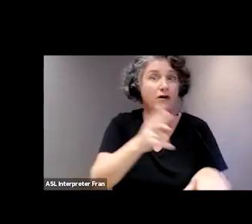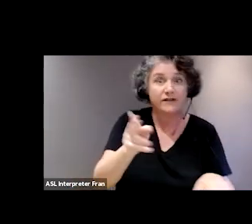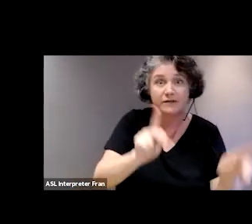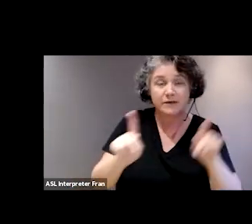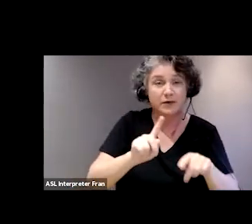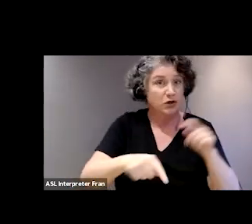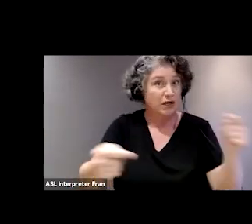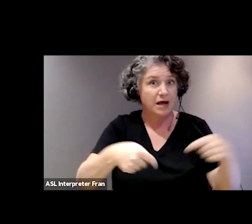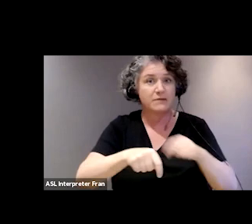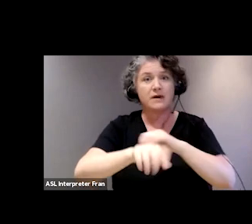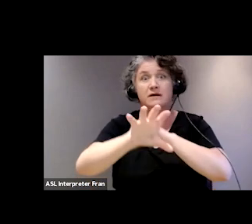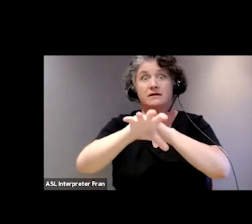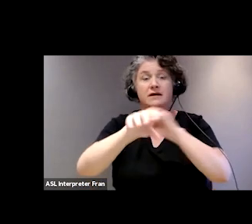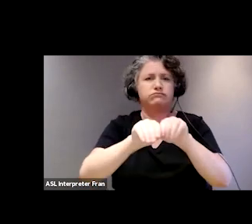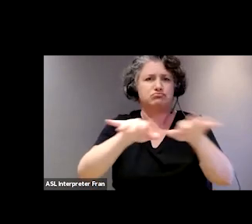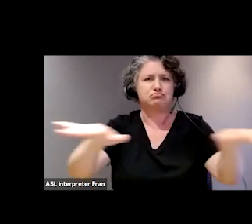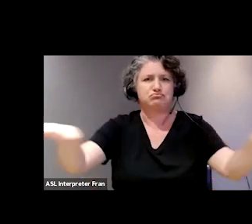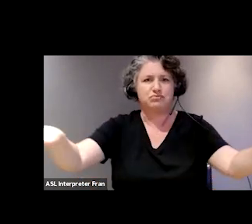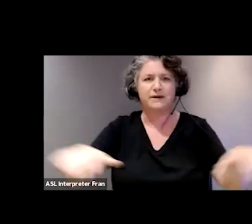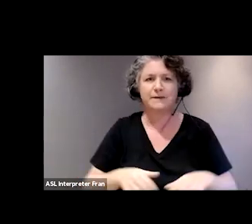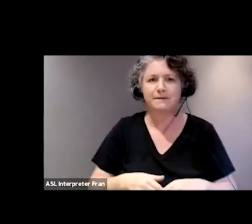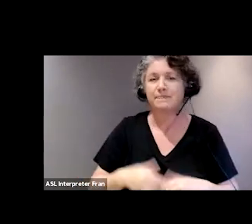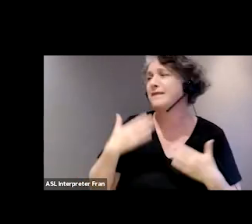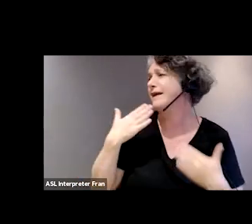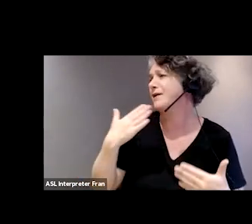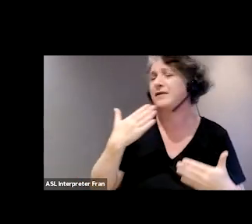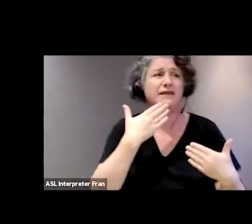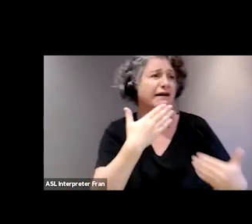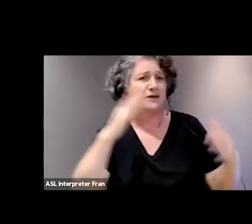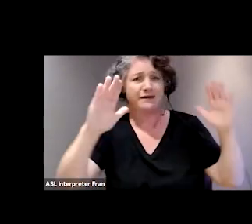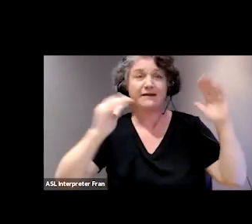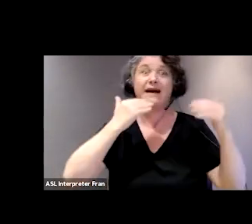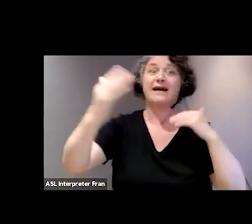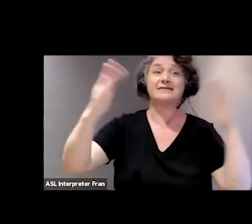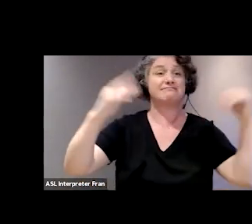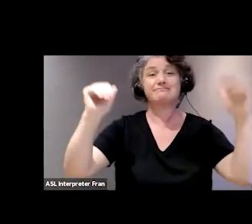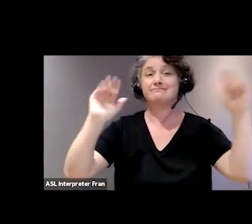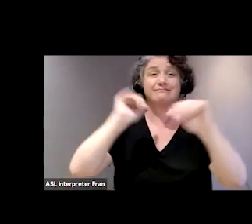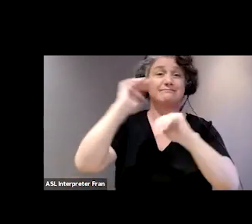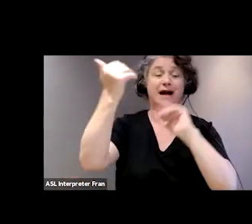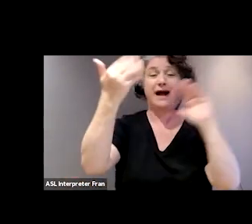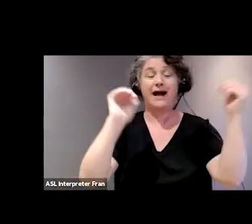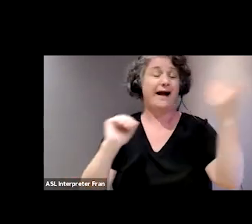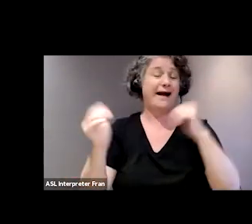and thank you to the CILT stop in our partners for all of their work today. We wish you well, thank you everybody. » Thank you so much for giving us really informative in formation so I can pass it onto my community, thanks so